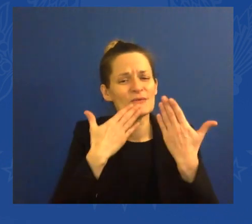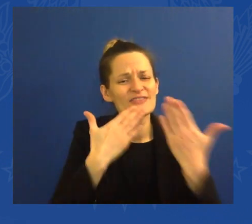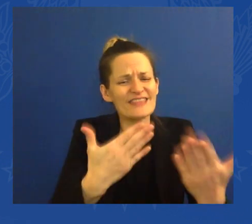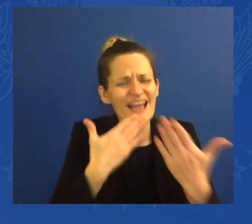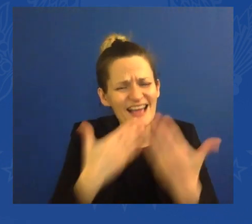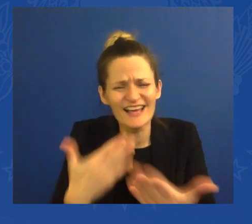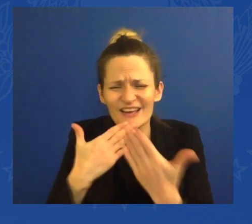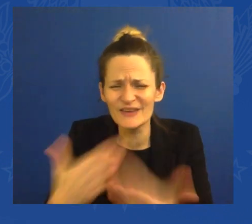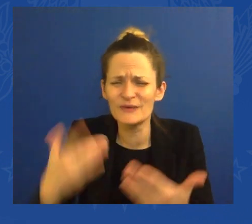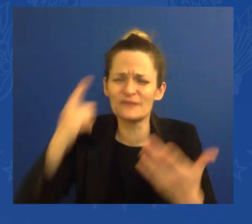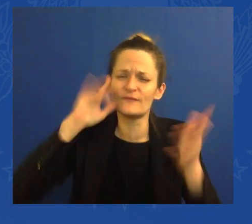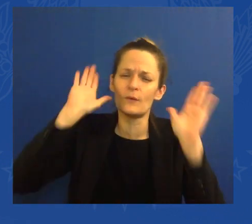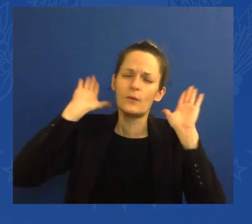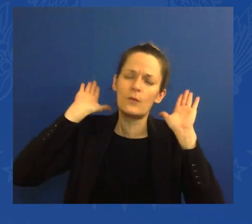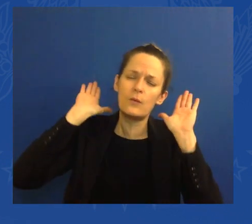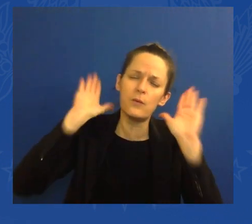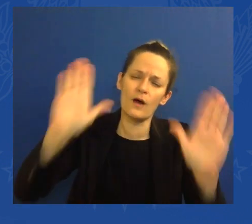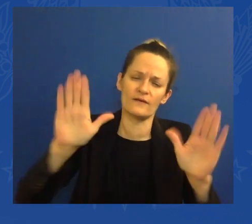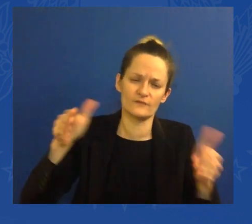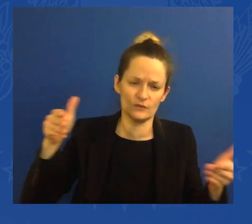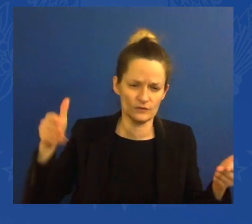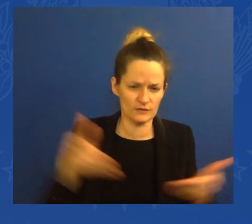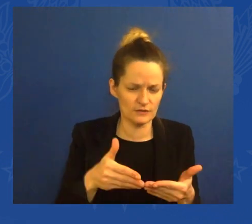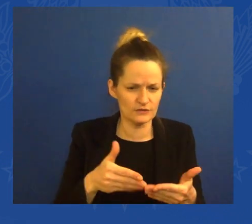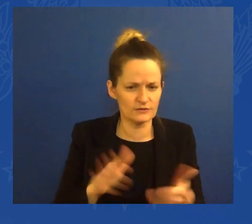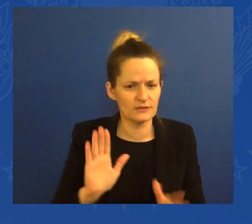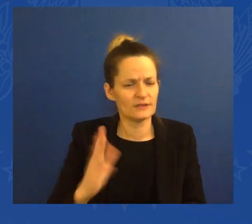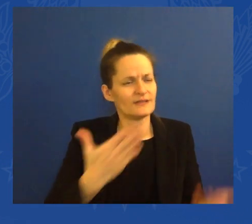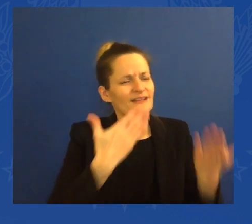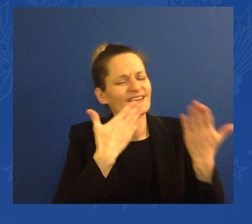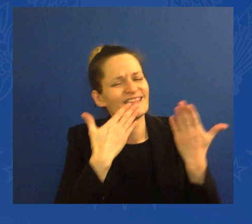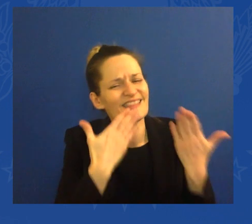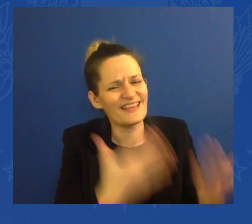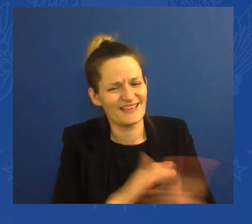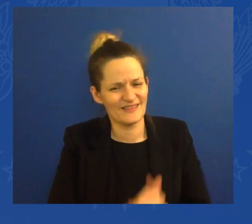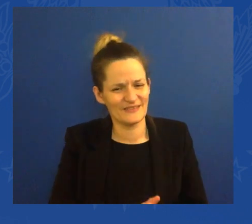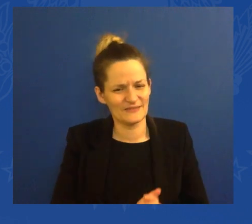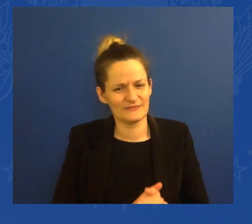And, Mr. Mayor, Jim Paine, thank you for the passport.